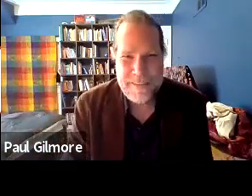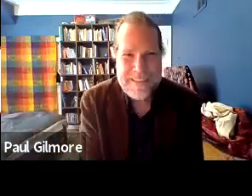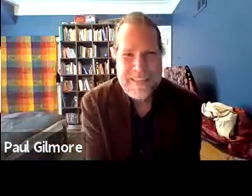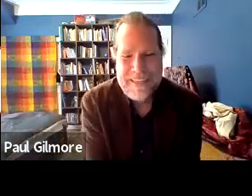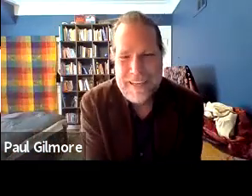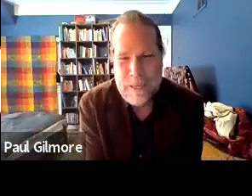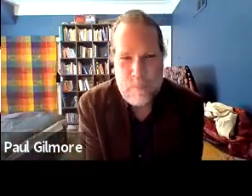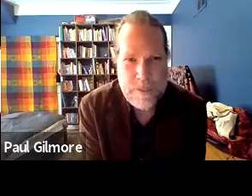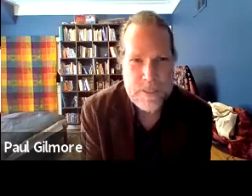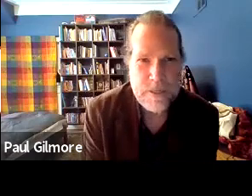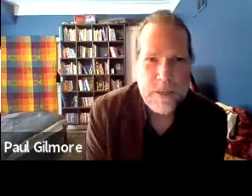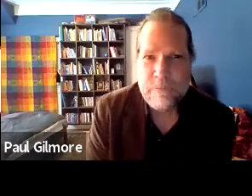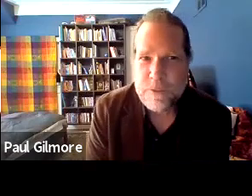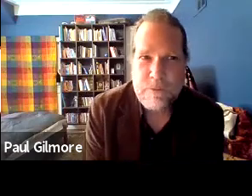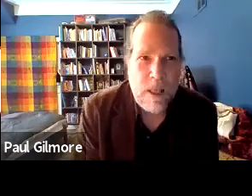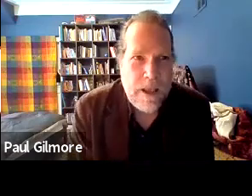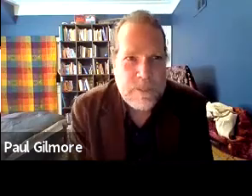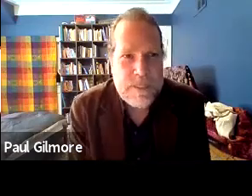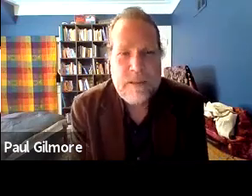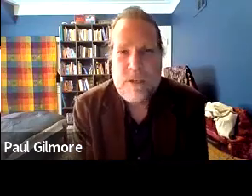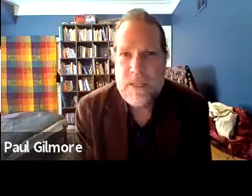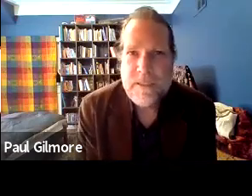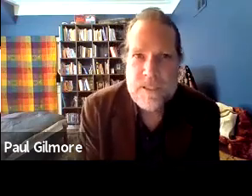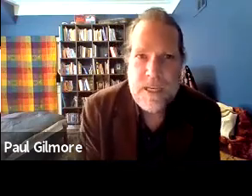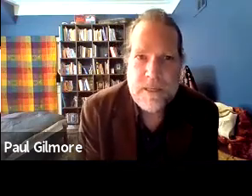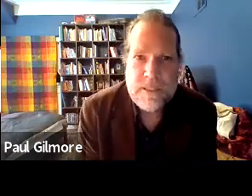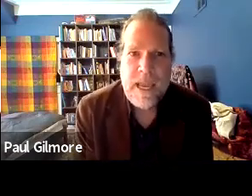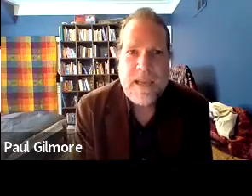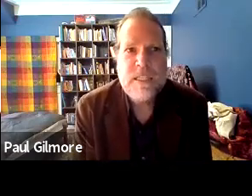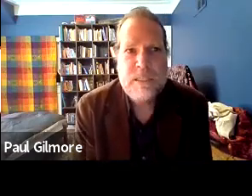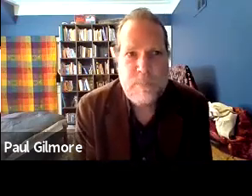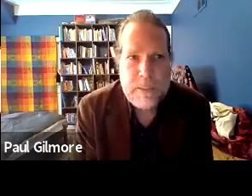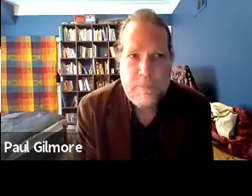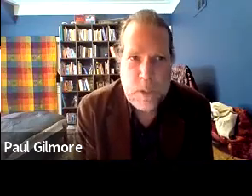make these points here. First of all, I would say that the United States has a split